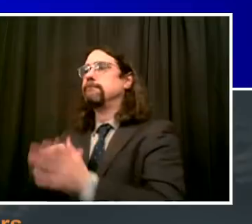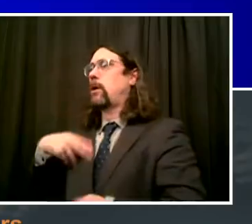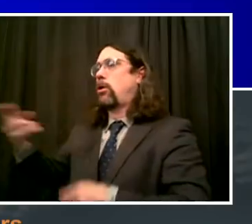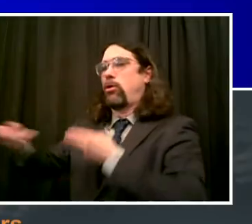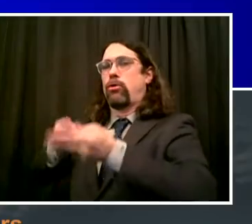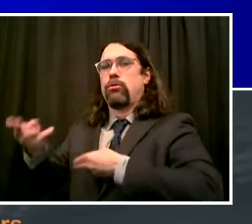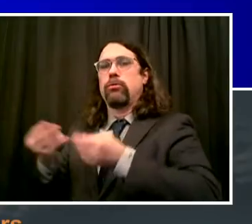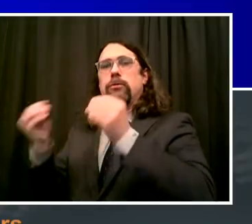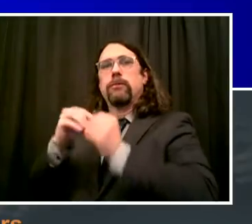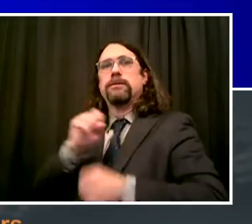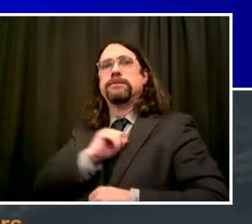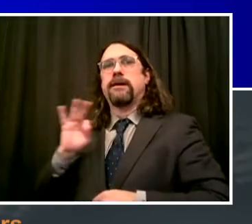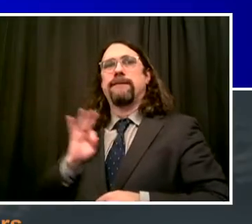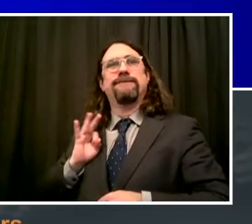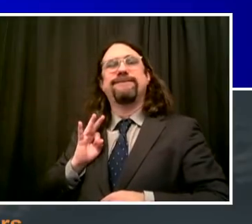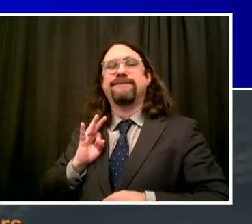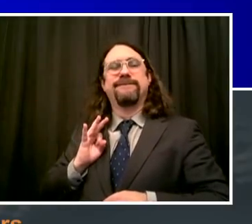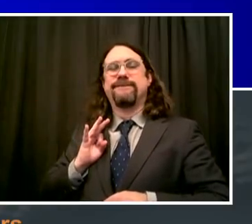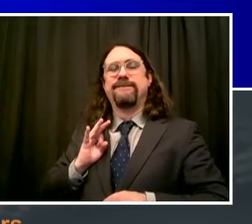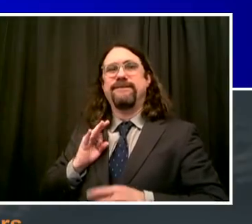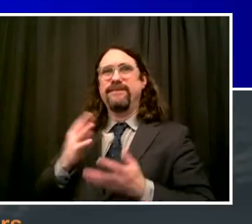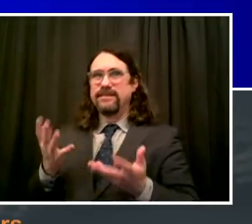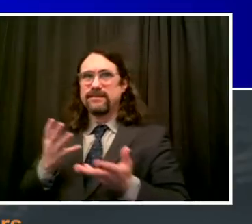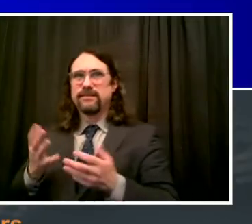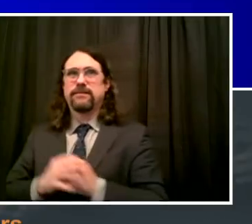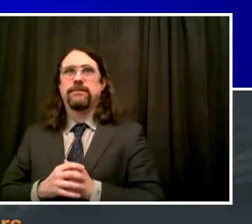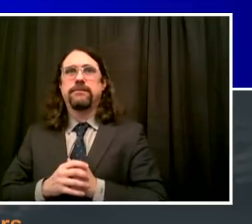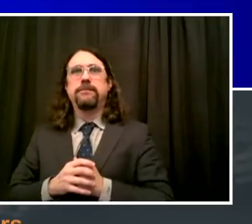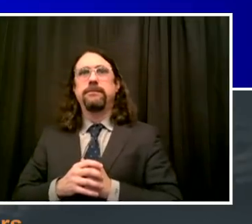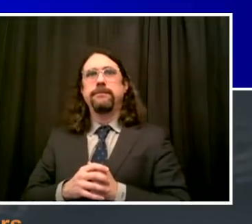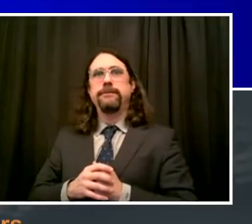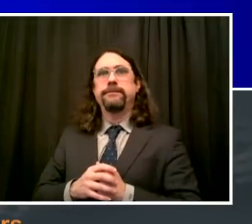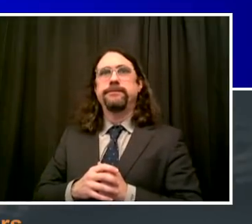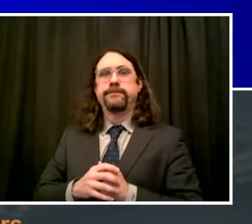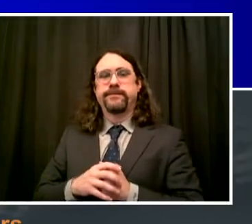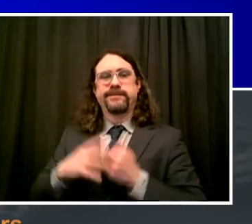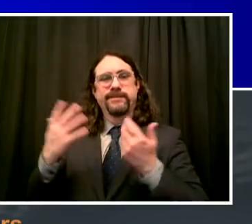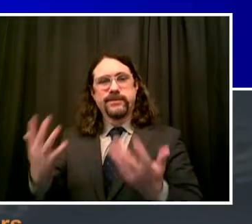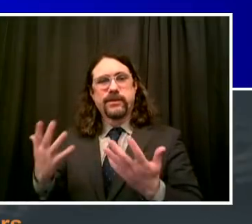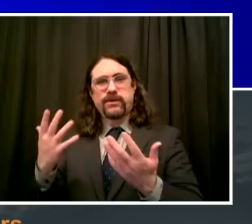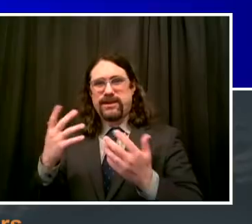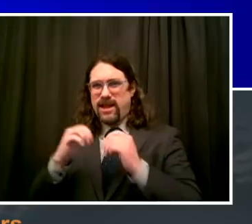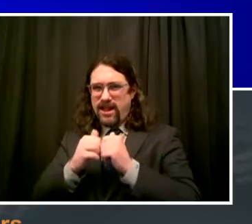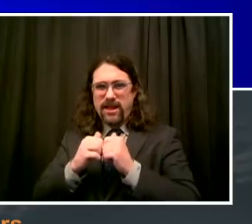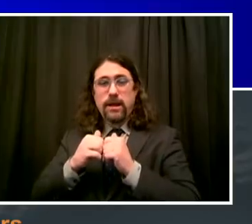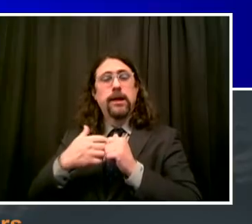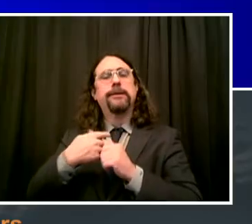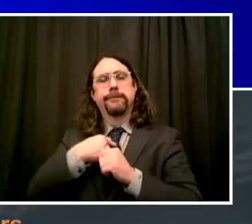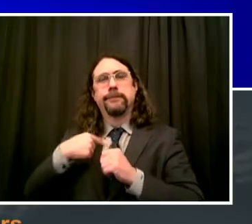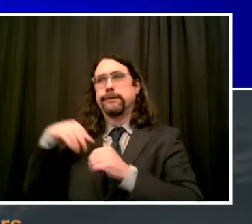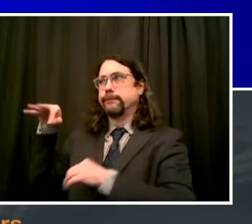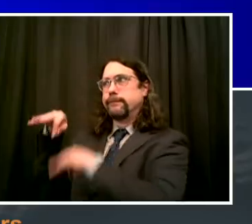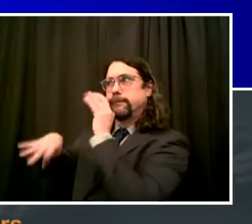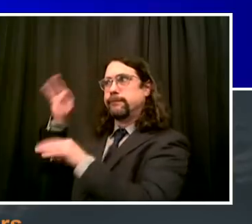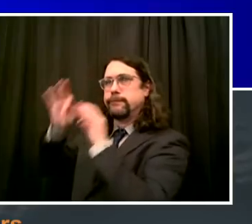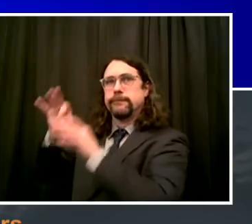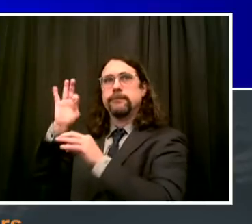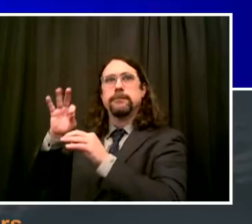WE ARE ADDRESSING THAT HEAD ON WITH MEMBERS OF THE RESERVE CORE. WE'RE GOING TO HAVE HUNDERDS OF